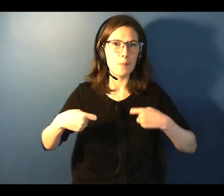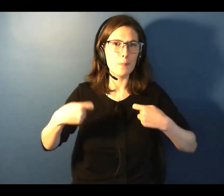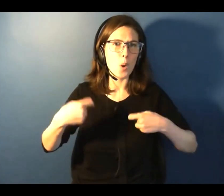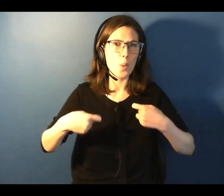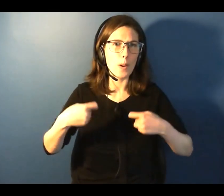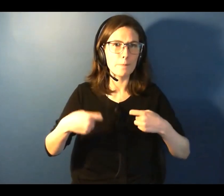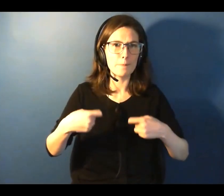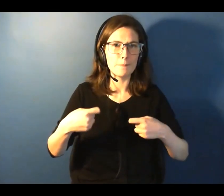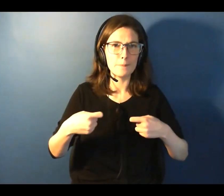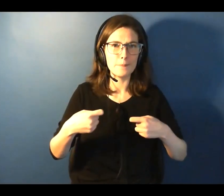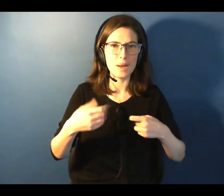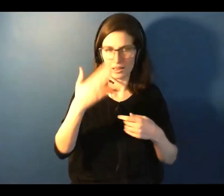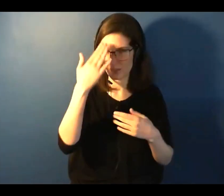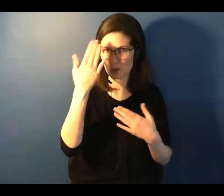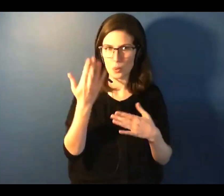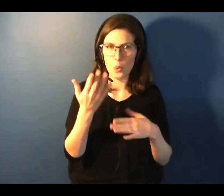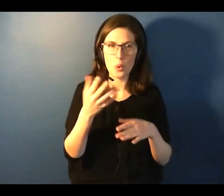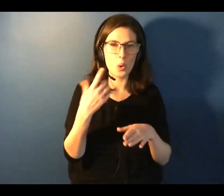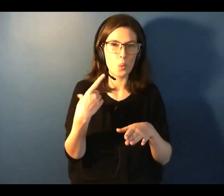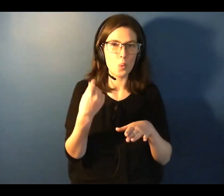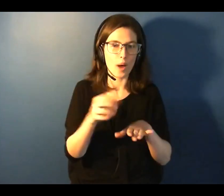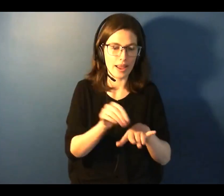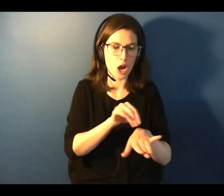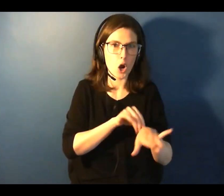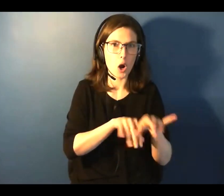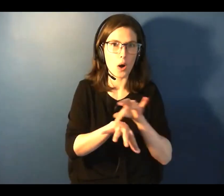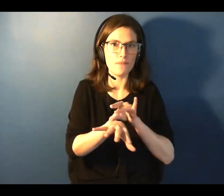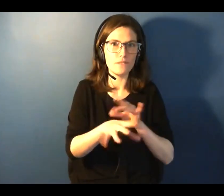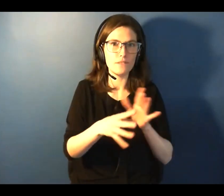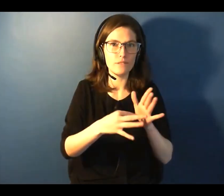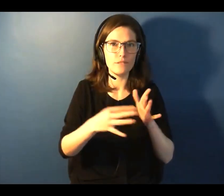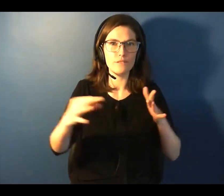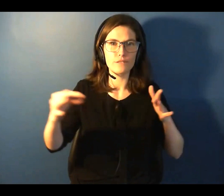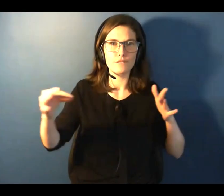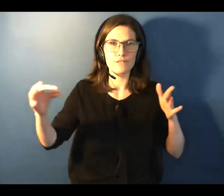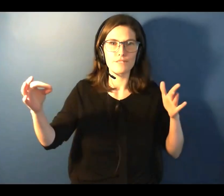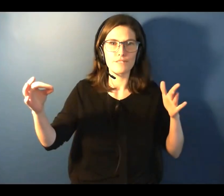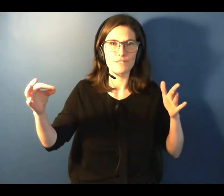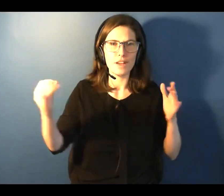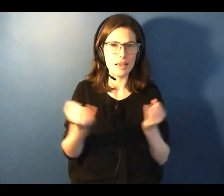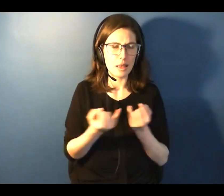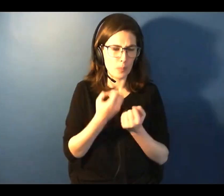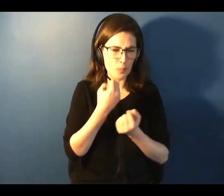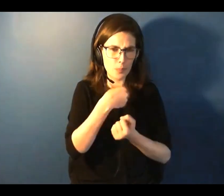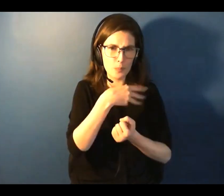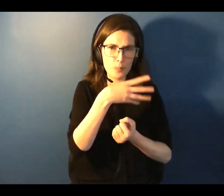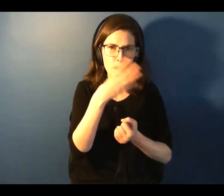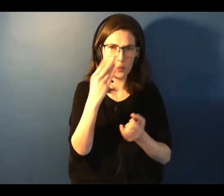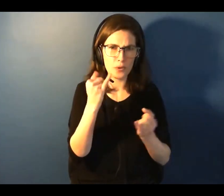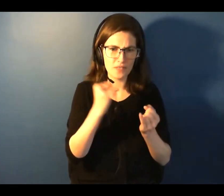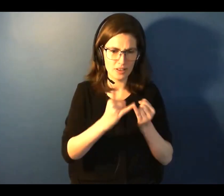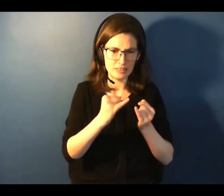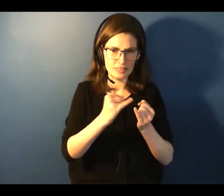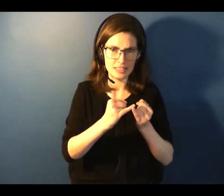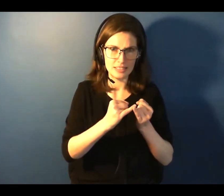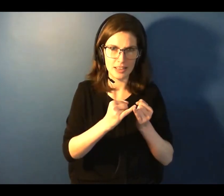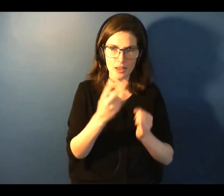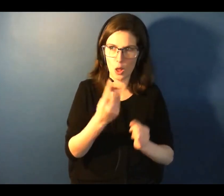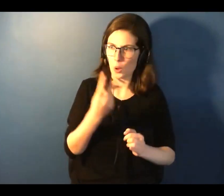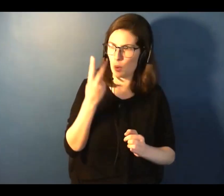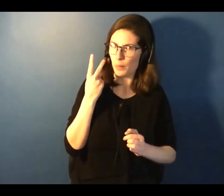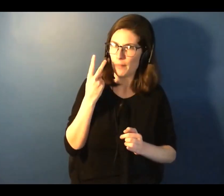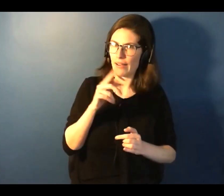of that lovely detail of. Actually, we could really really read into the 20s and 30s that